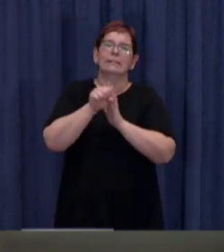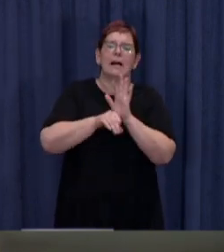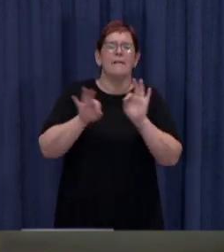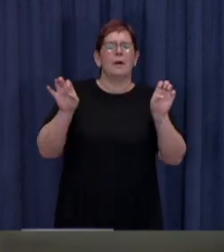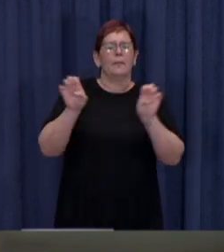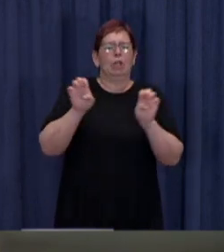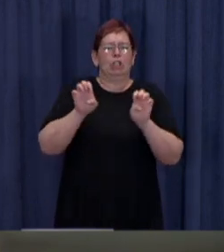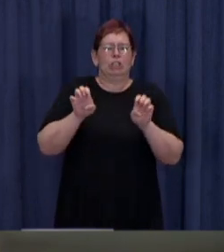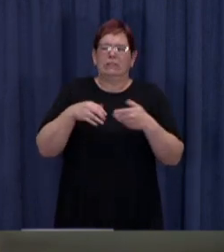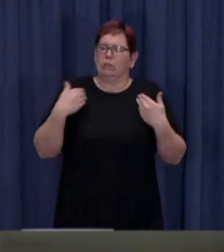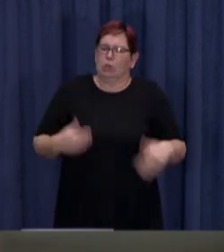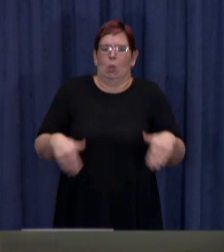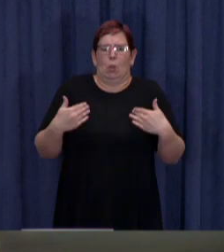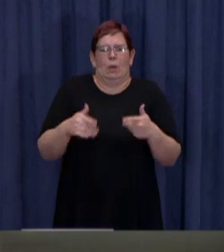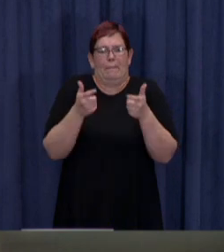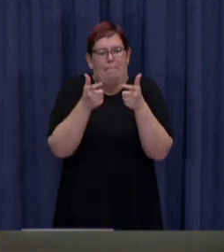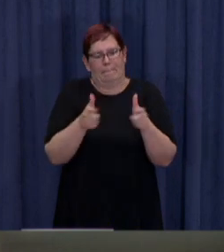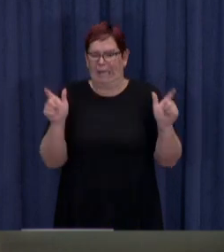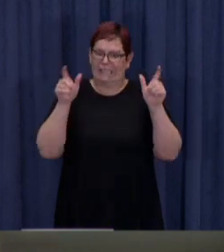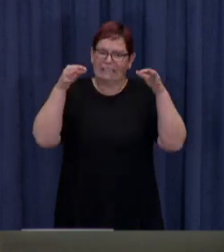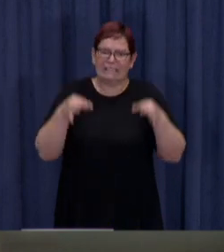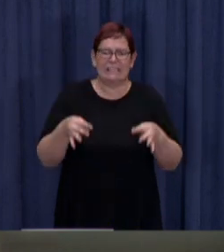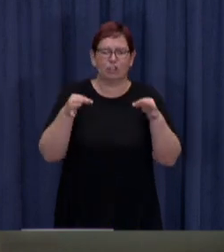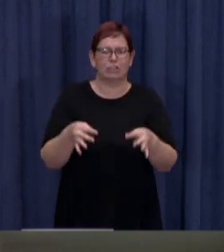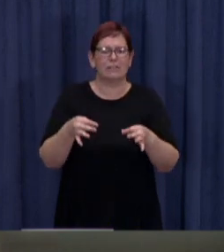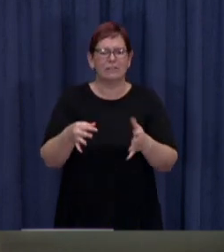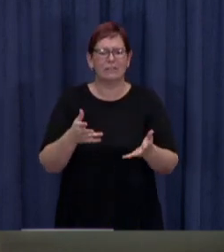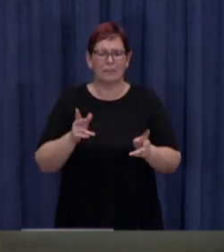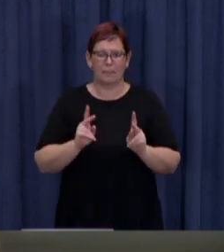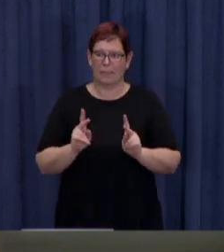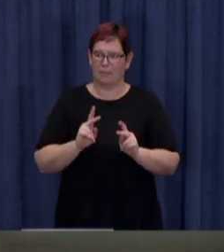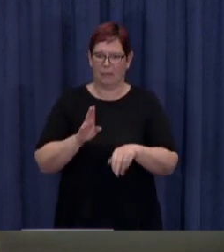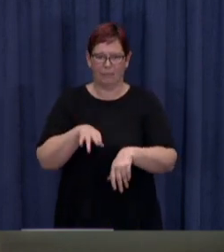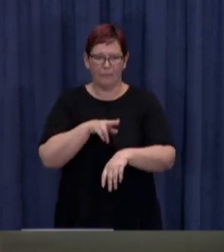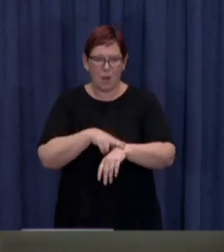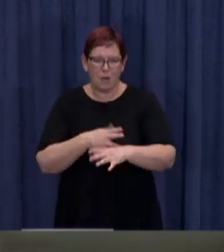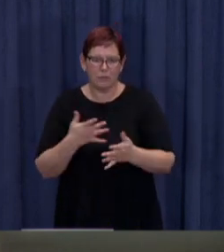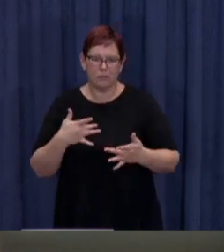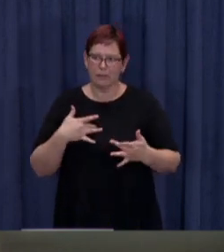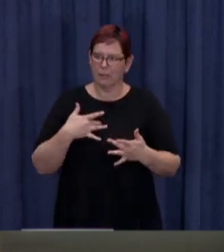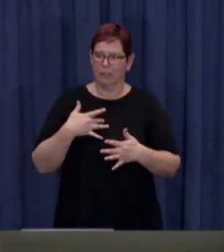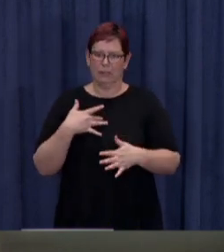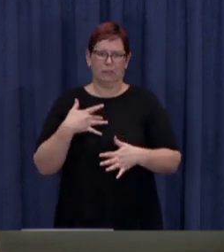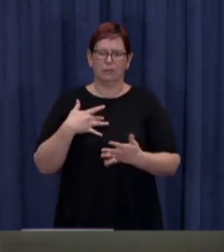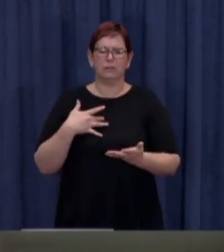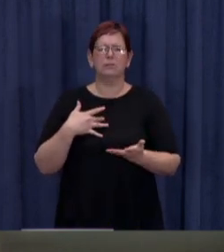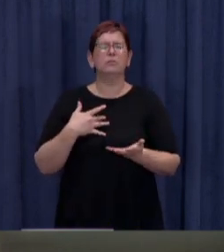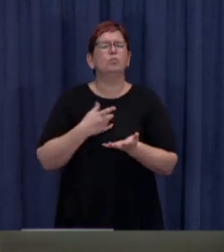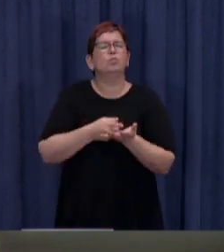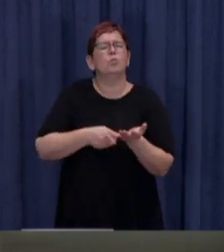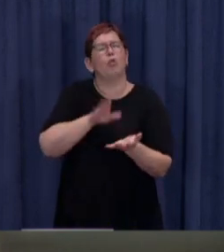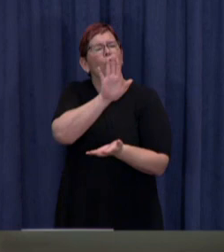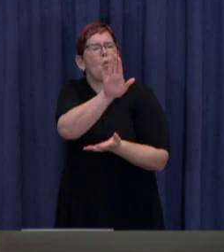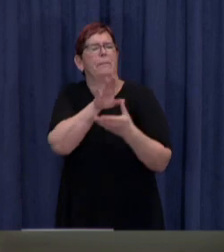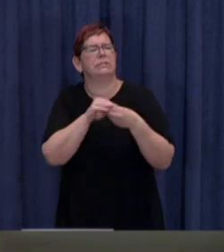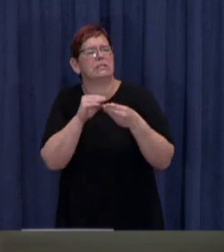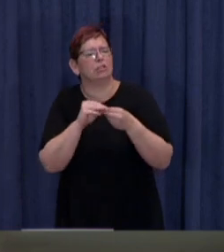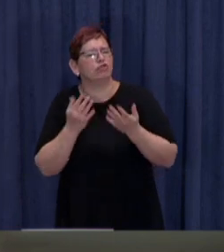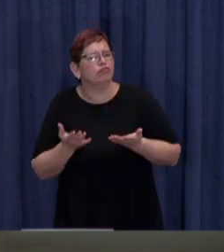a lot of angst and and fear what's your message to the to the people I have two messages for people the first one is is is to know to have people know